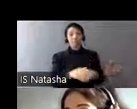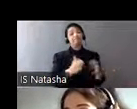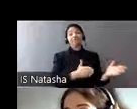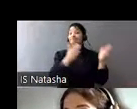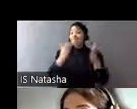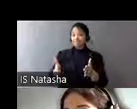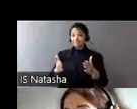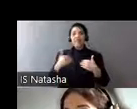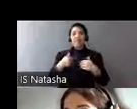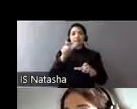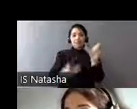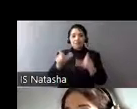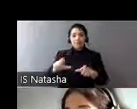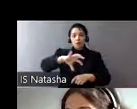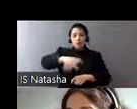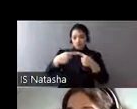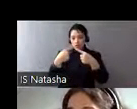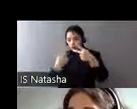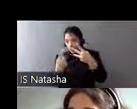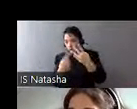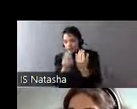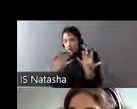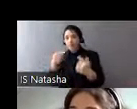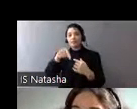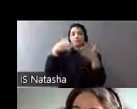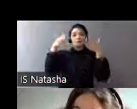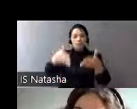and governmental surveys that are based on the social model of disability with a Washington